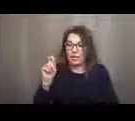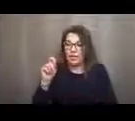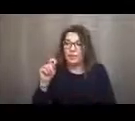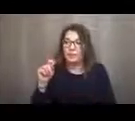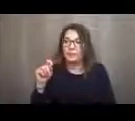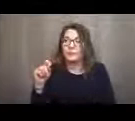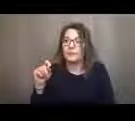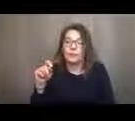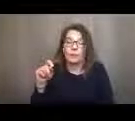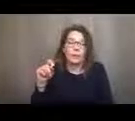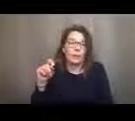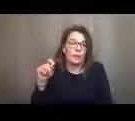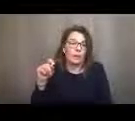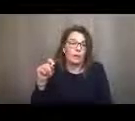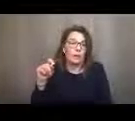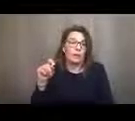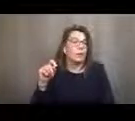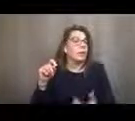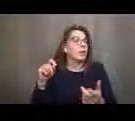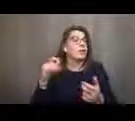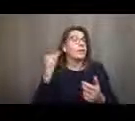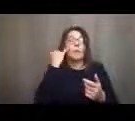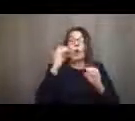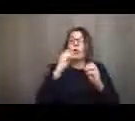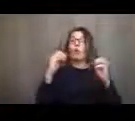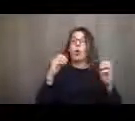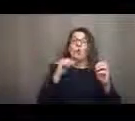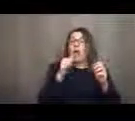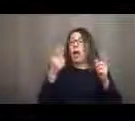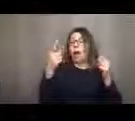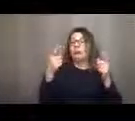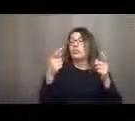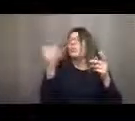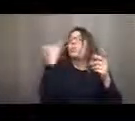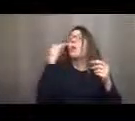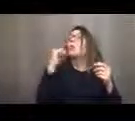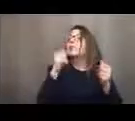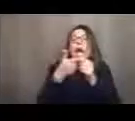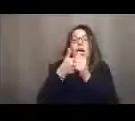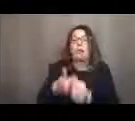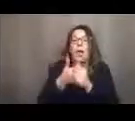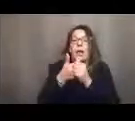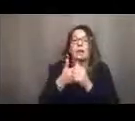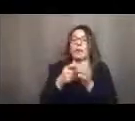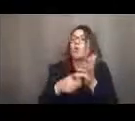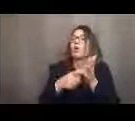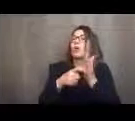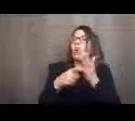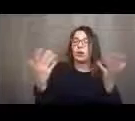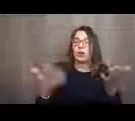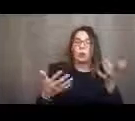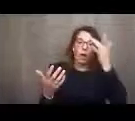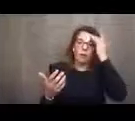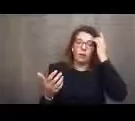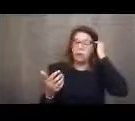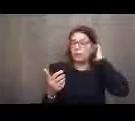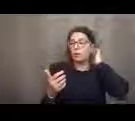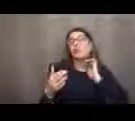So, what is required when there is noncompliance with a regulation? The regulation states that whenever an FCOI